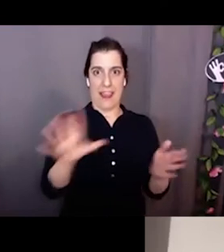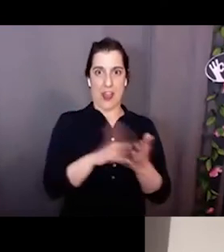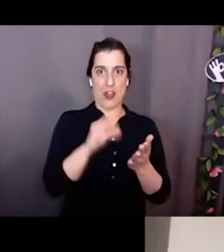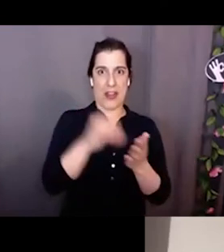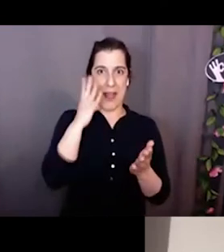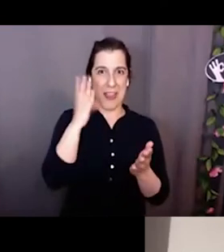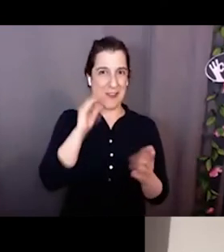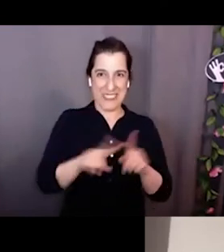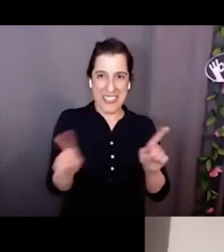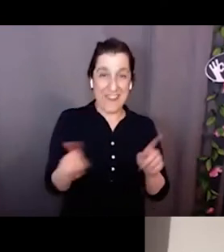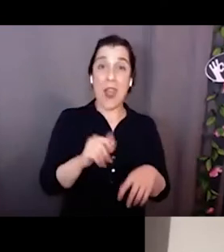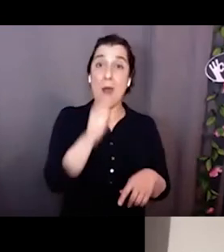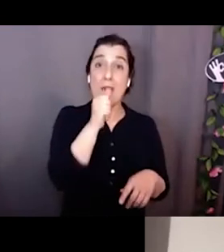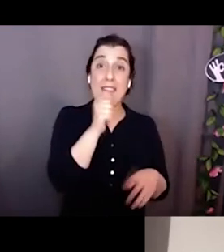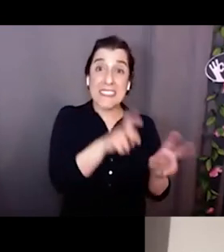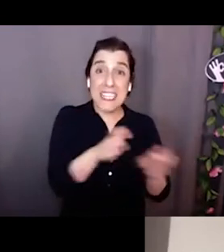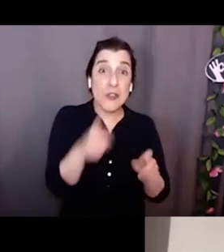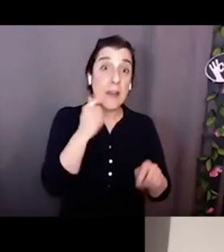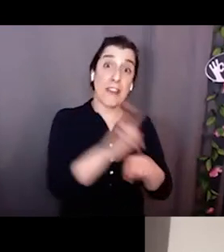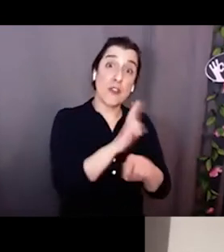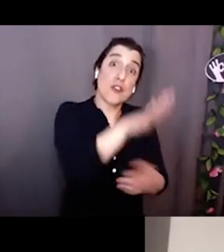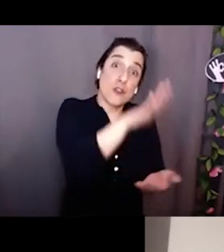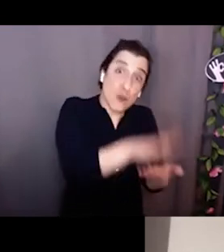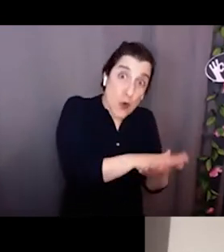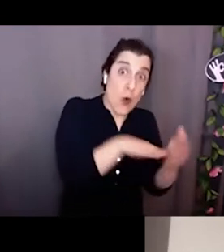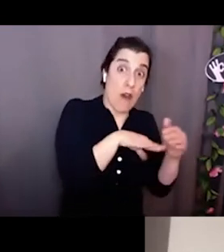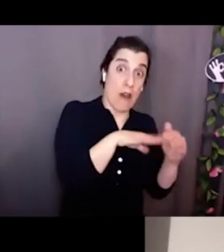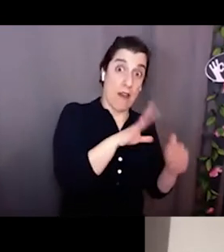access to technology. And I think that is kind of seeing with, um,